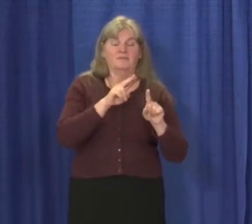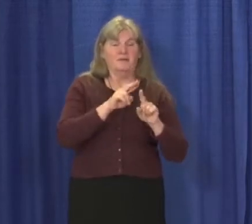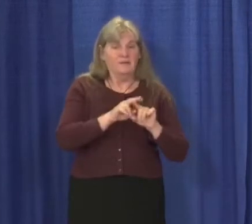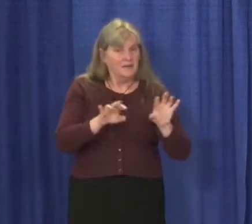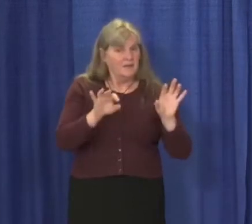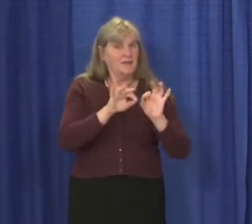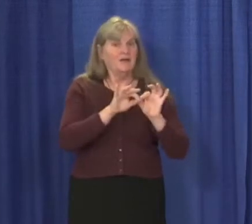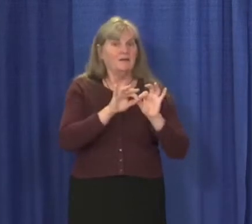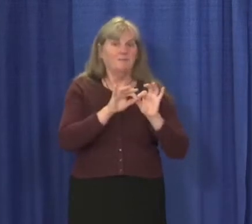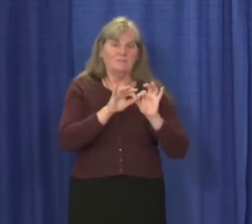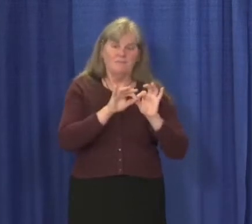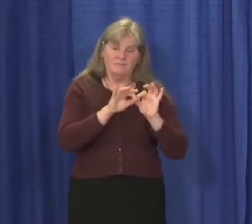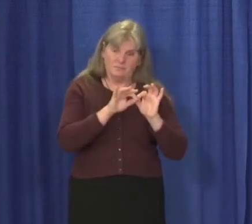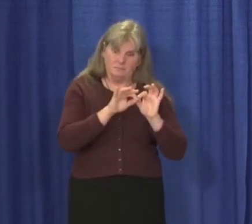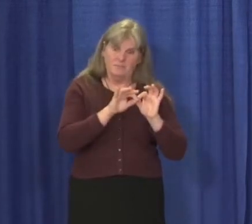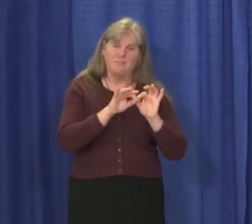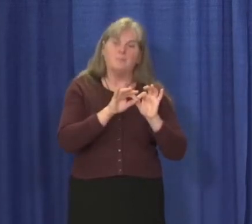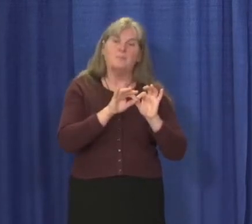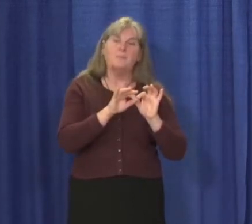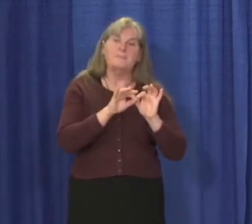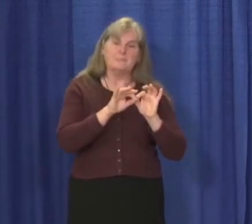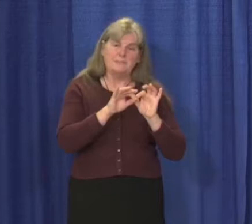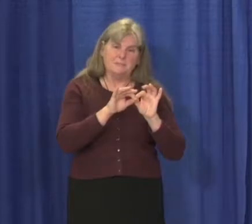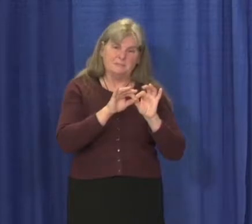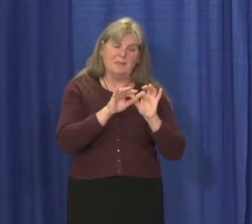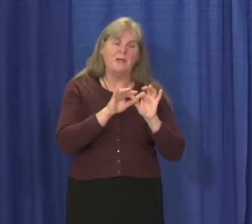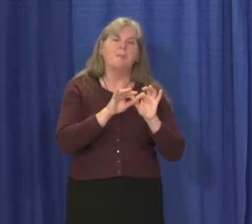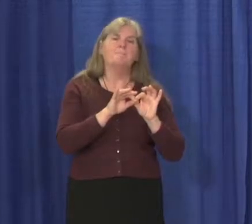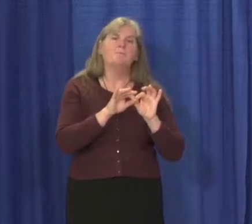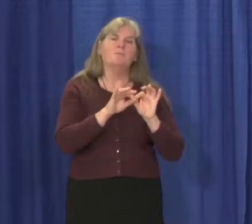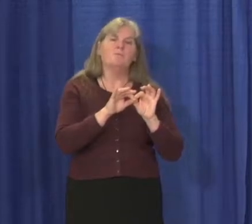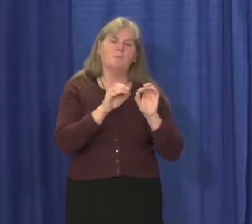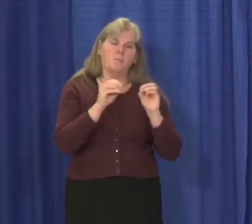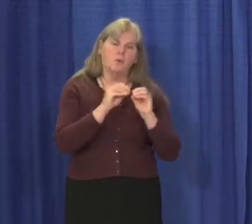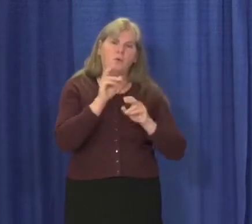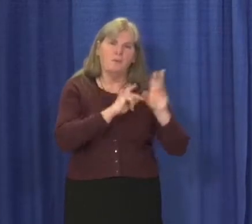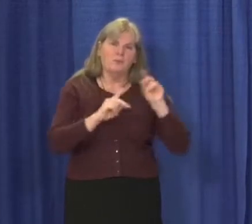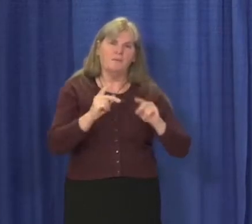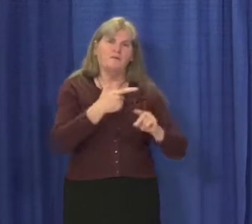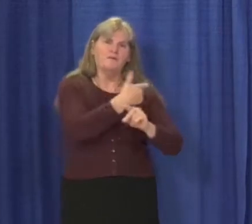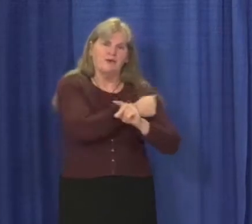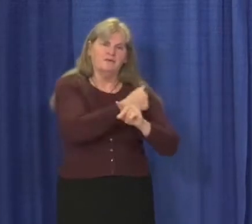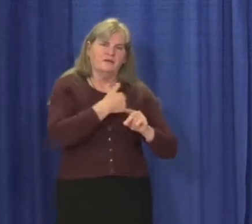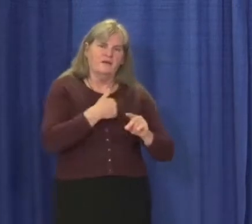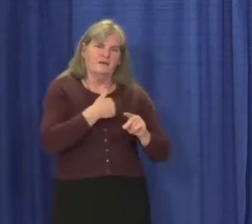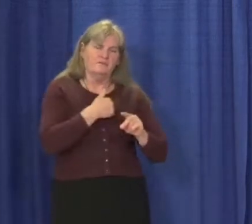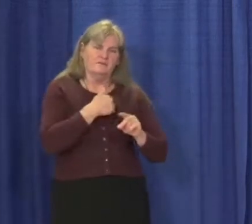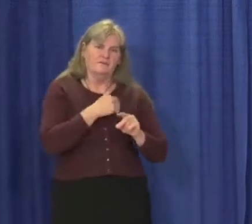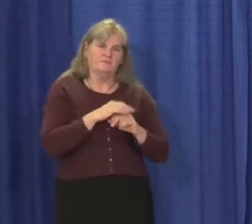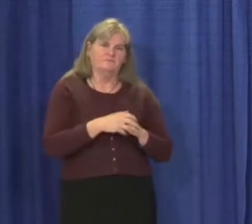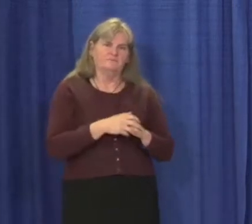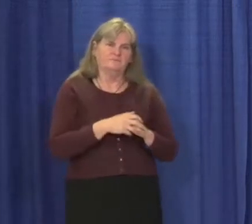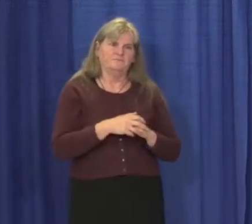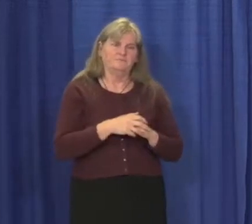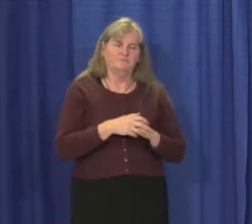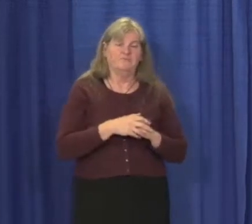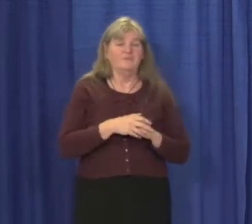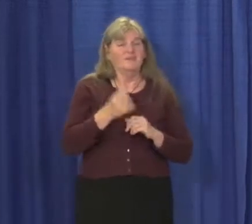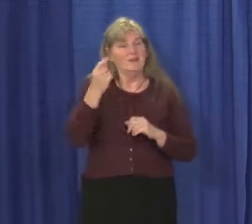to continue to decrease the size of our susceptible population. We can't vaccine the under 12